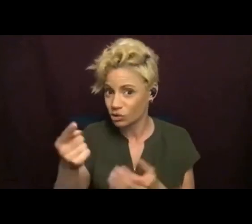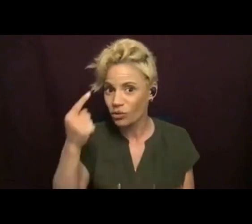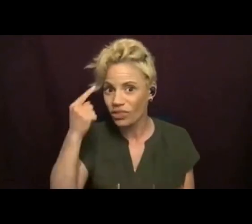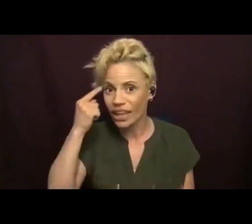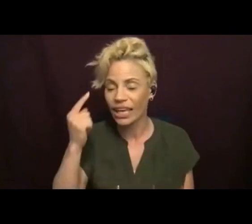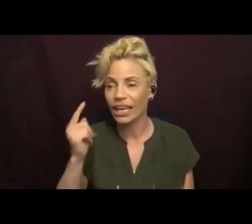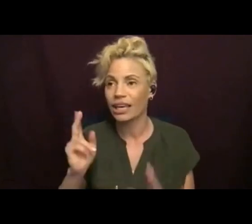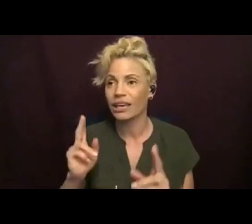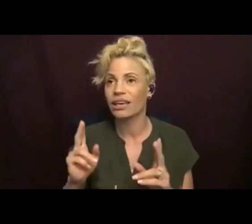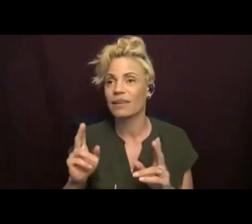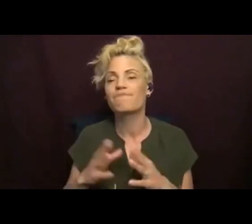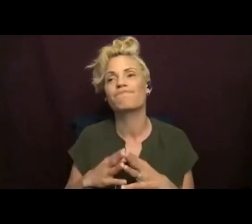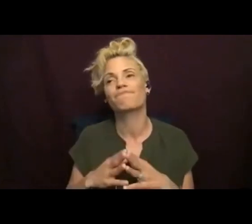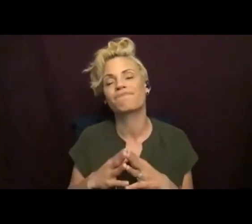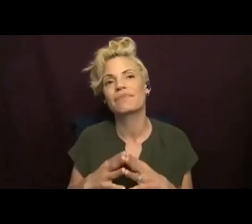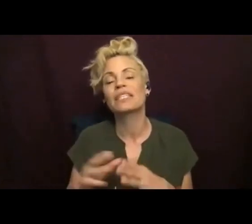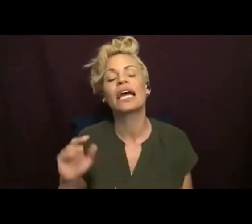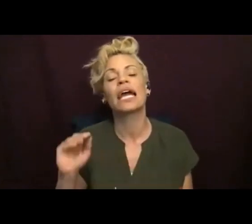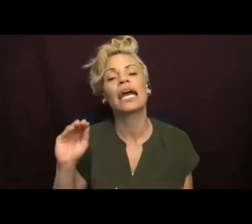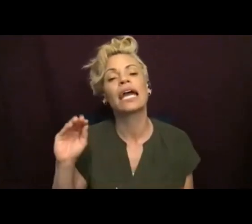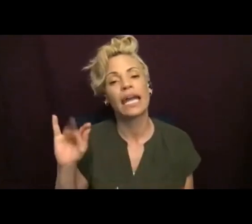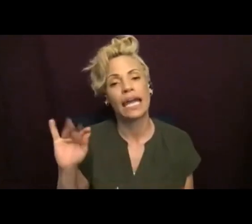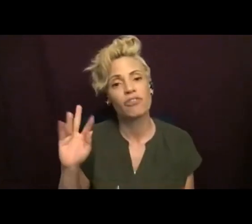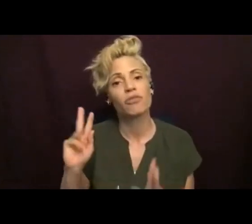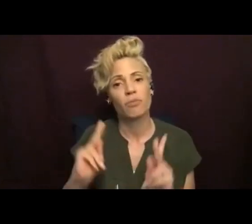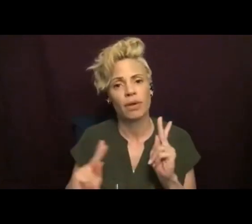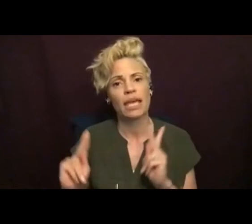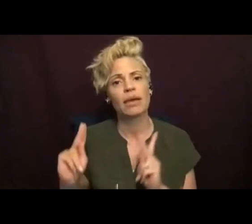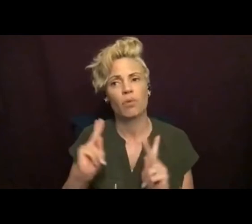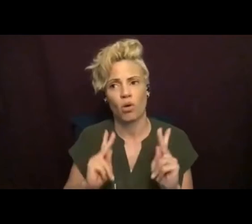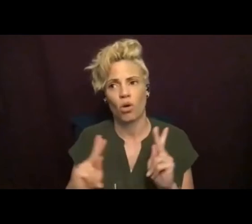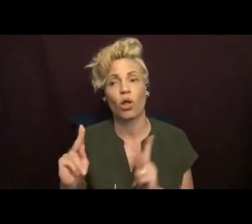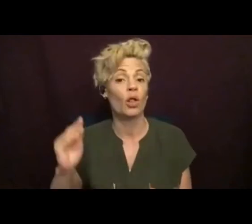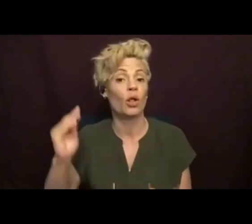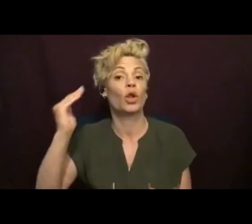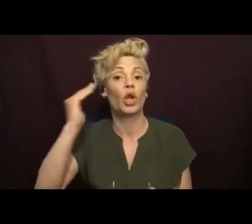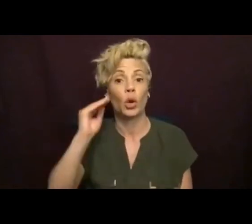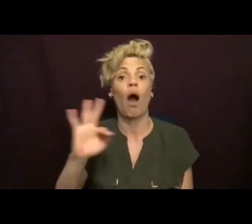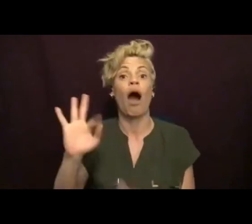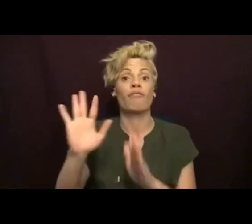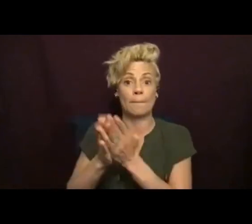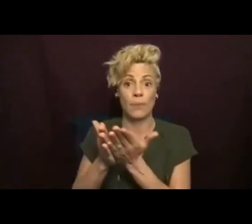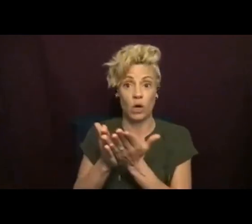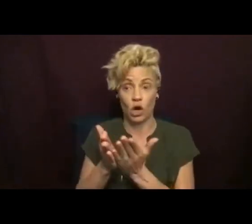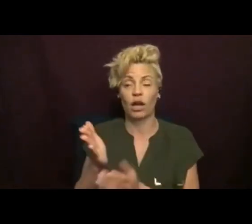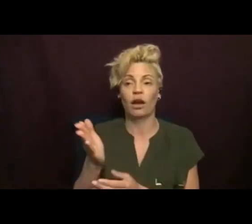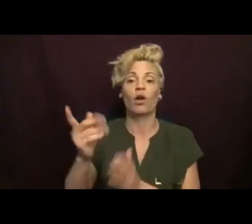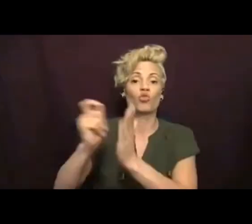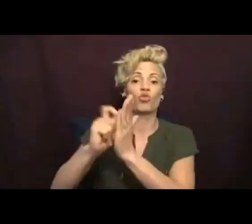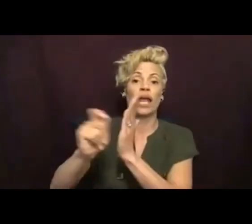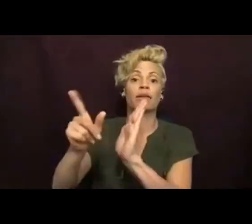if they actually knew that there was a book out there by someone with an amputation who has an amputation